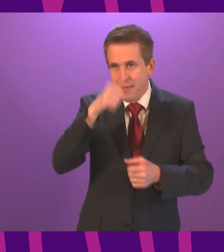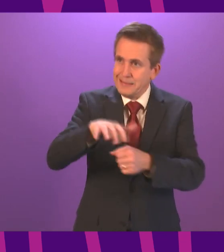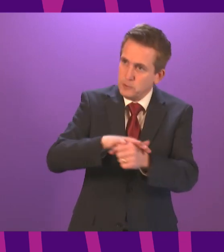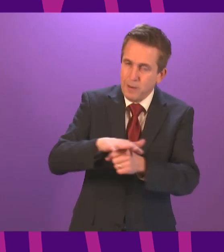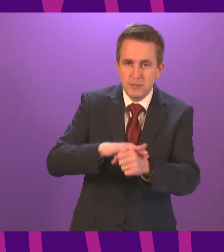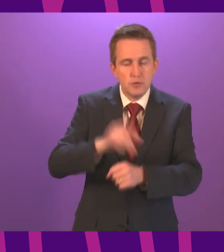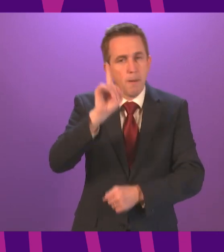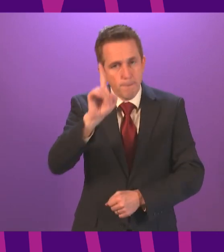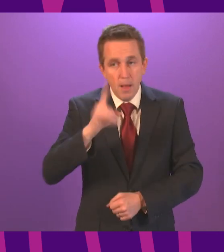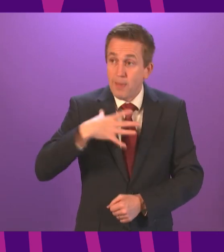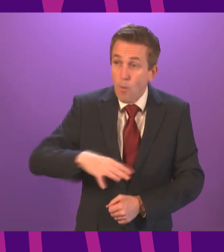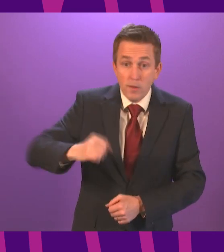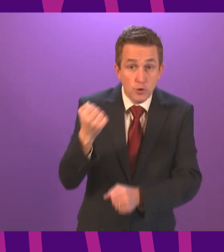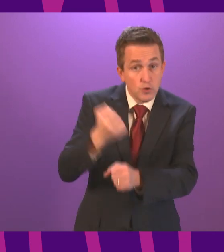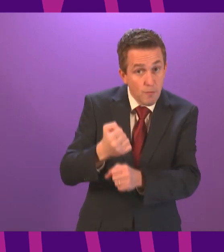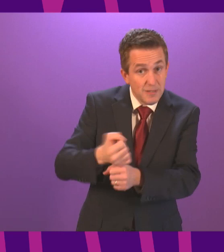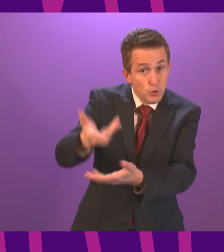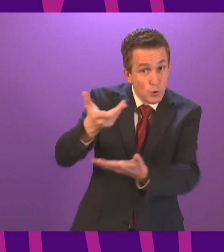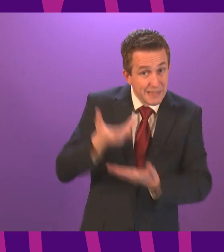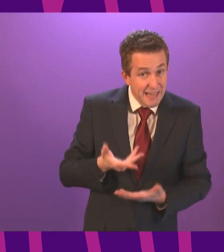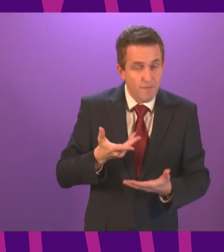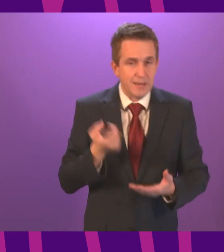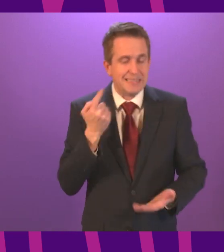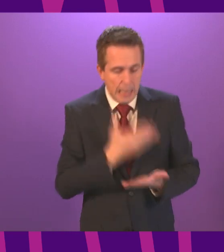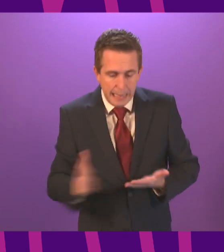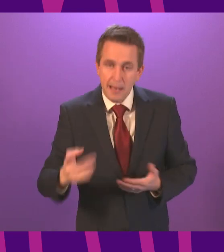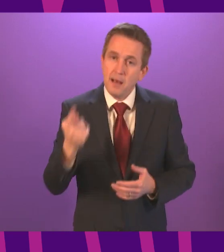is practical, easily accessed support to keep their businesses and communities alive, and